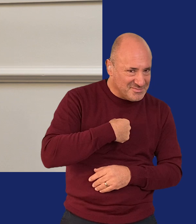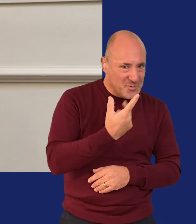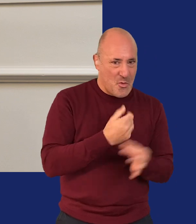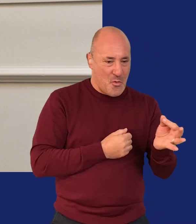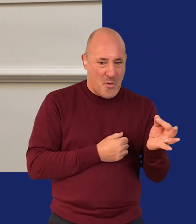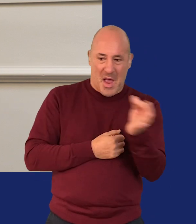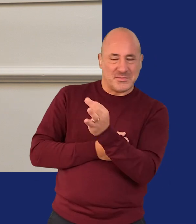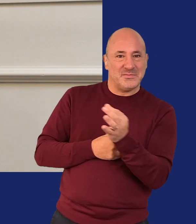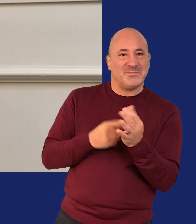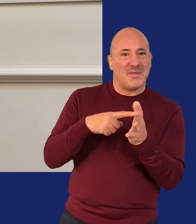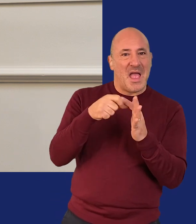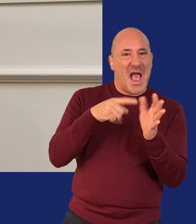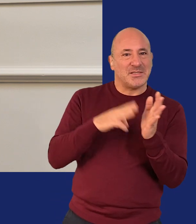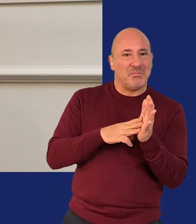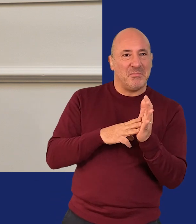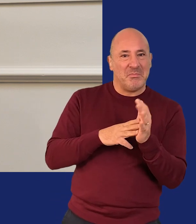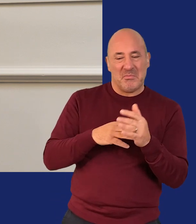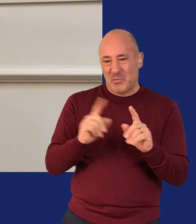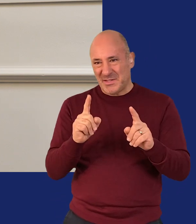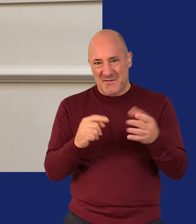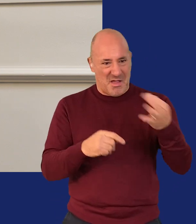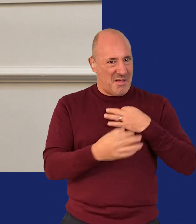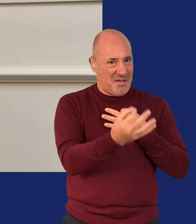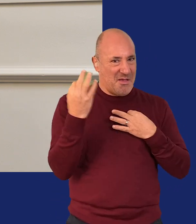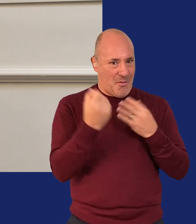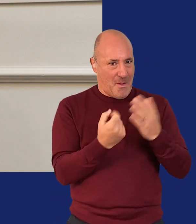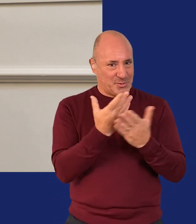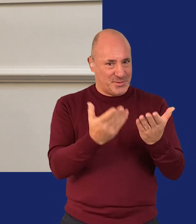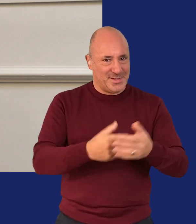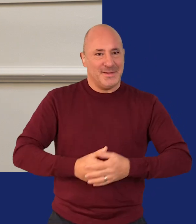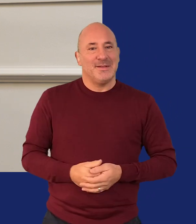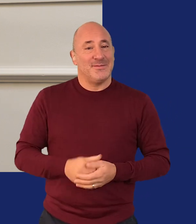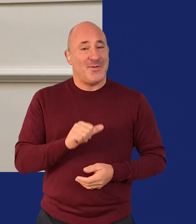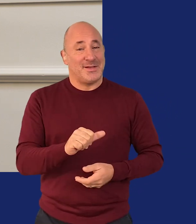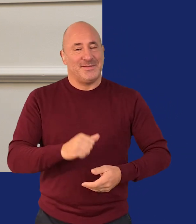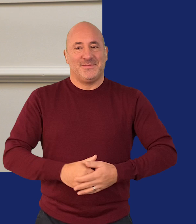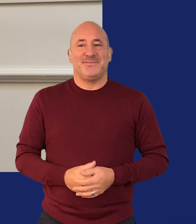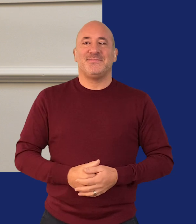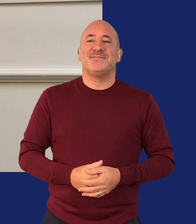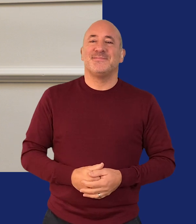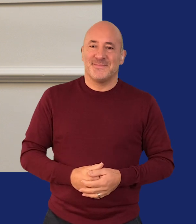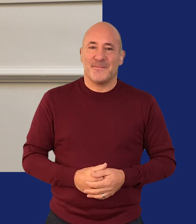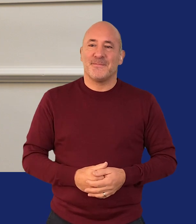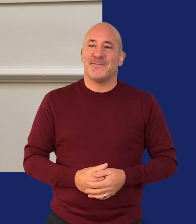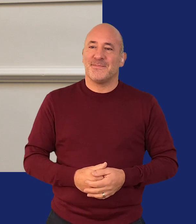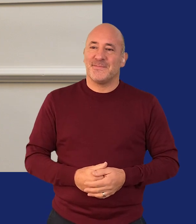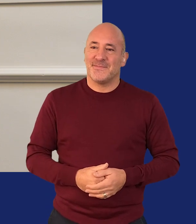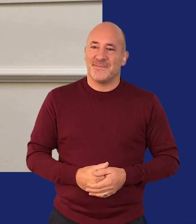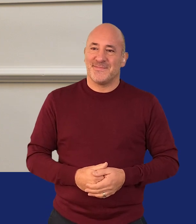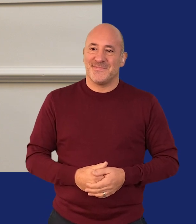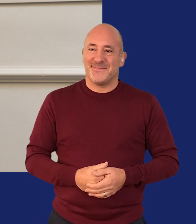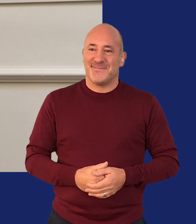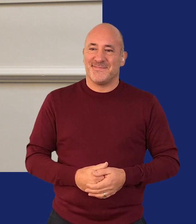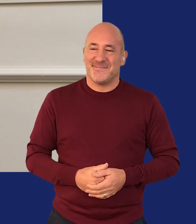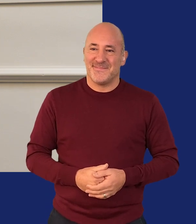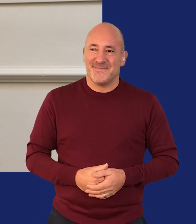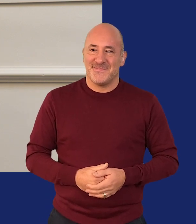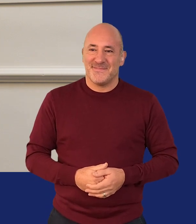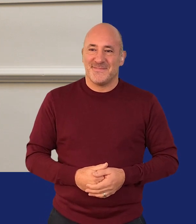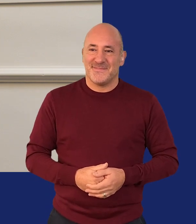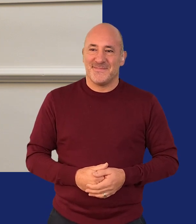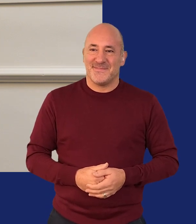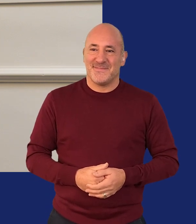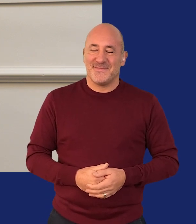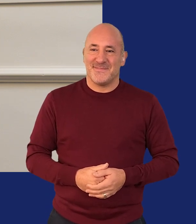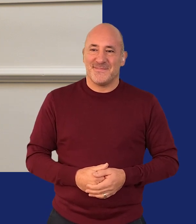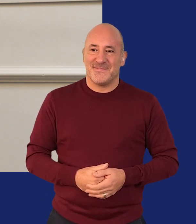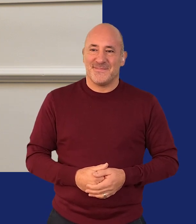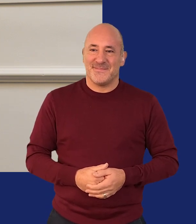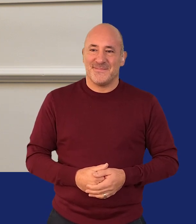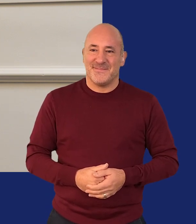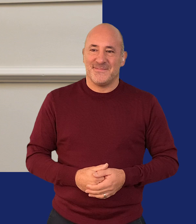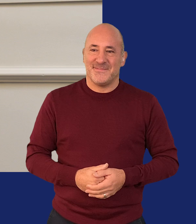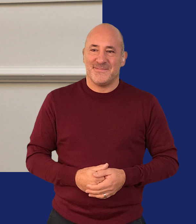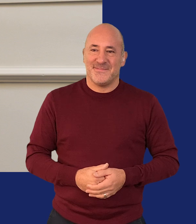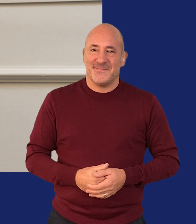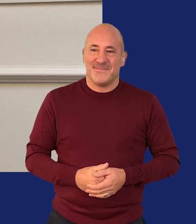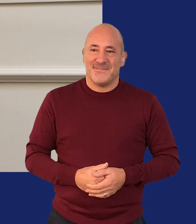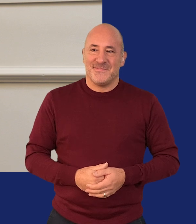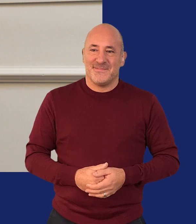But this is the opportunity for you two to ask Adam and I,